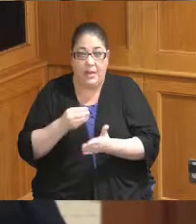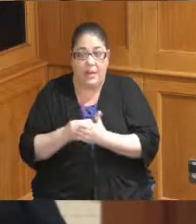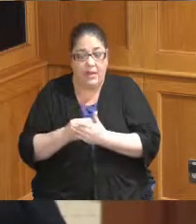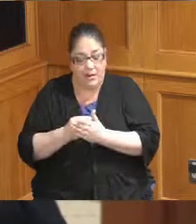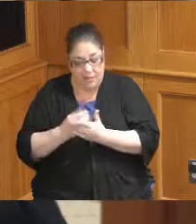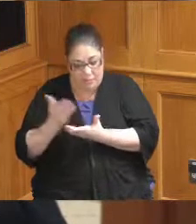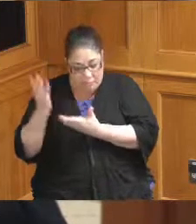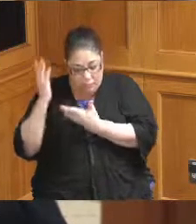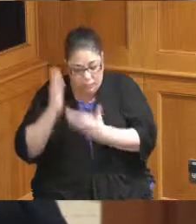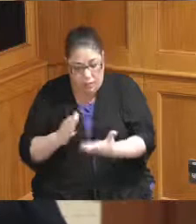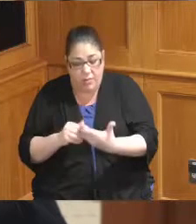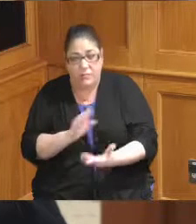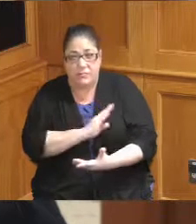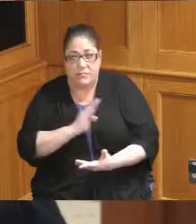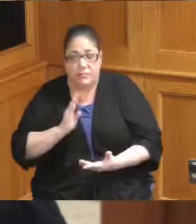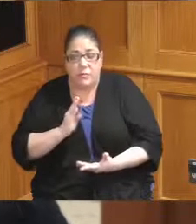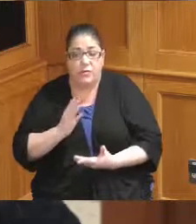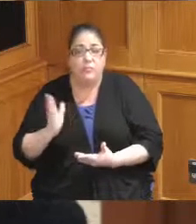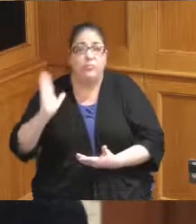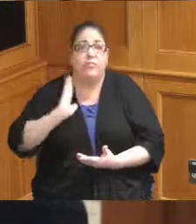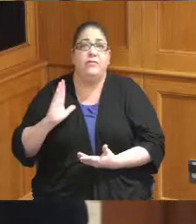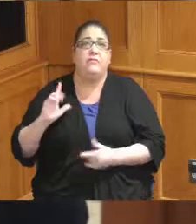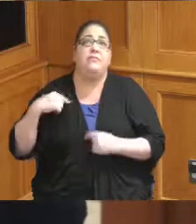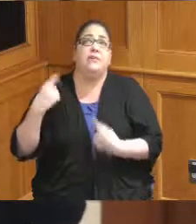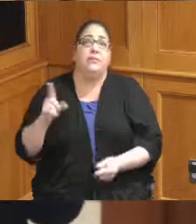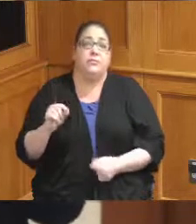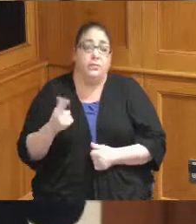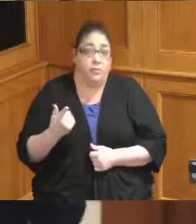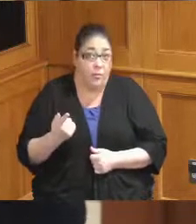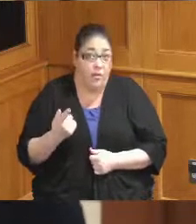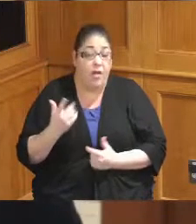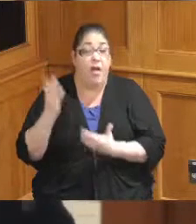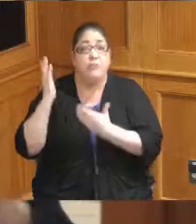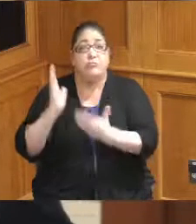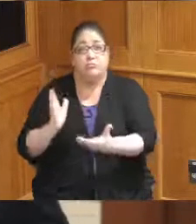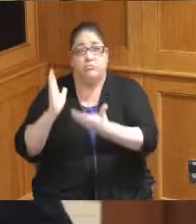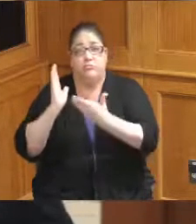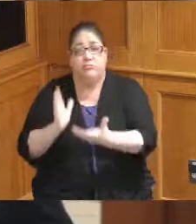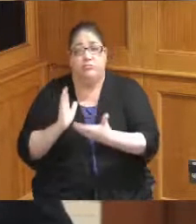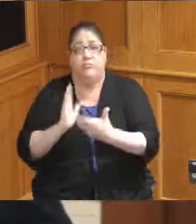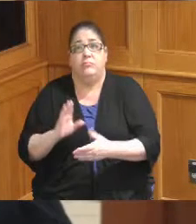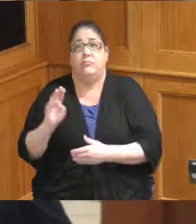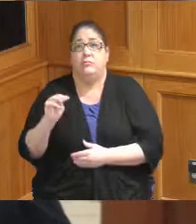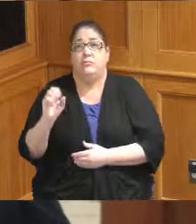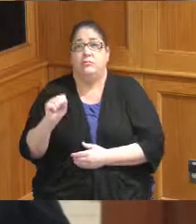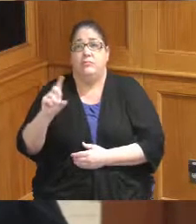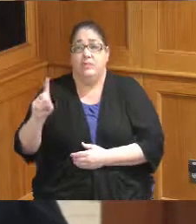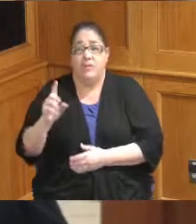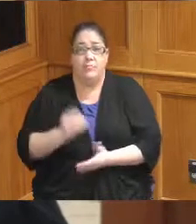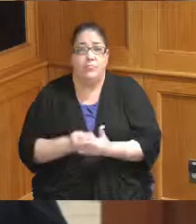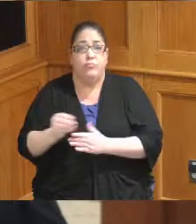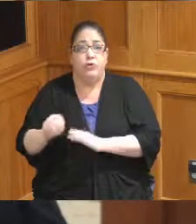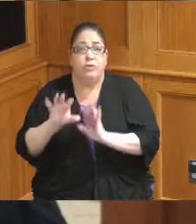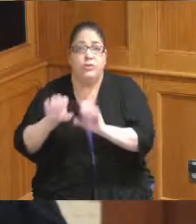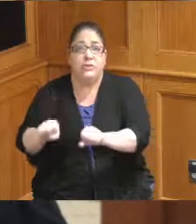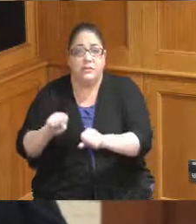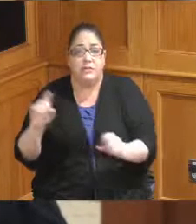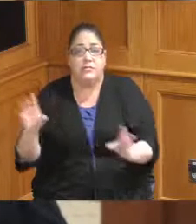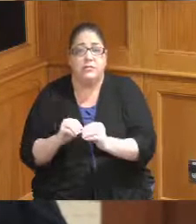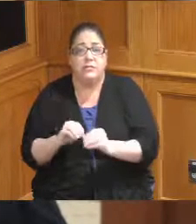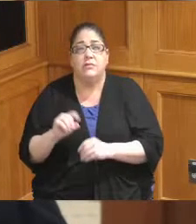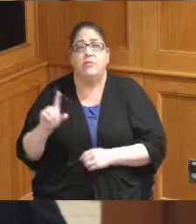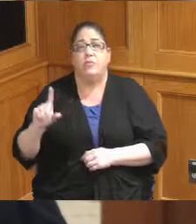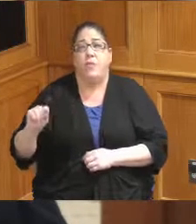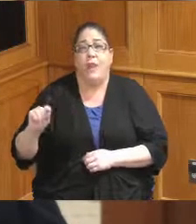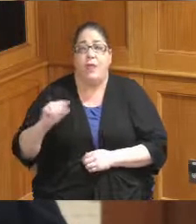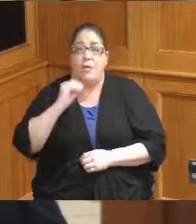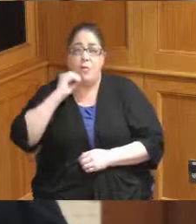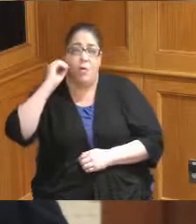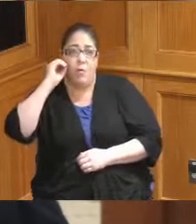previous occasions since 2021 MSD has purchased a total of 20 of the 31 homes or about 64 and a